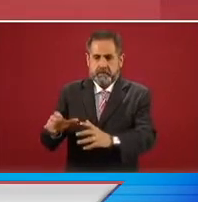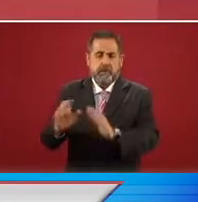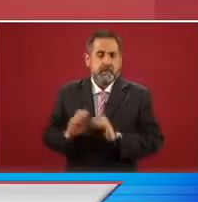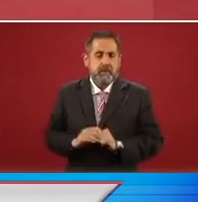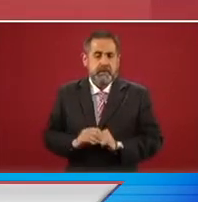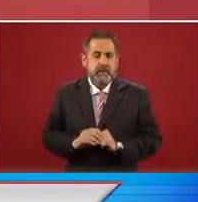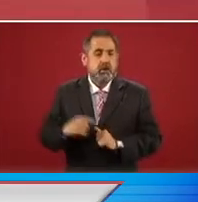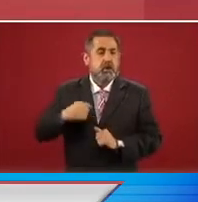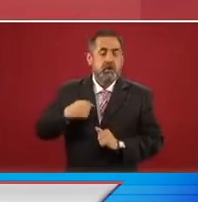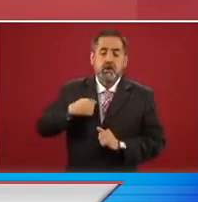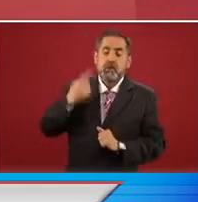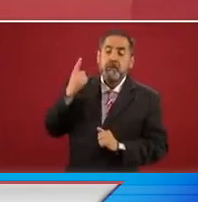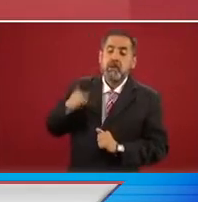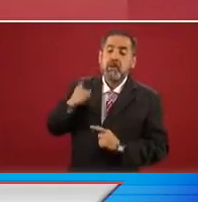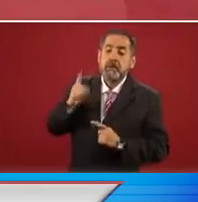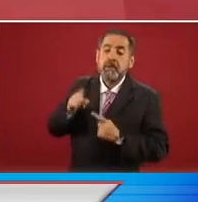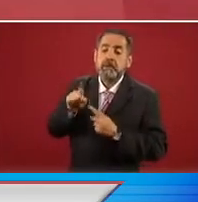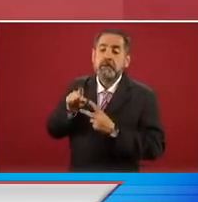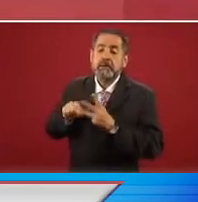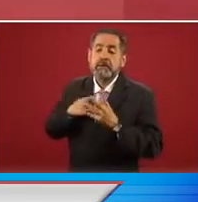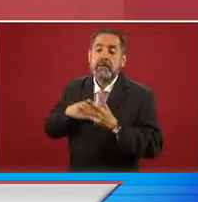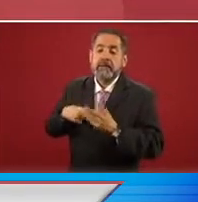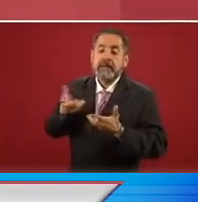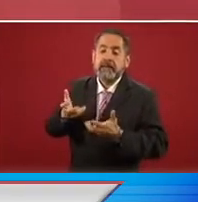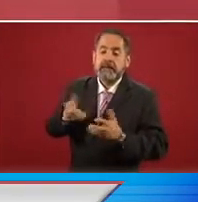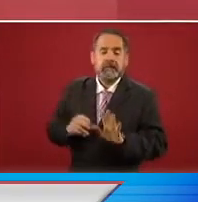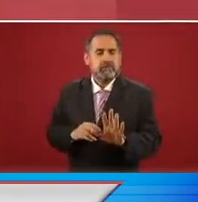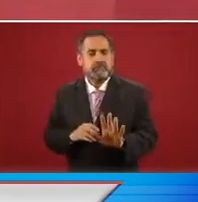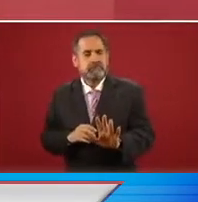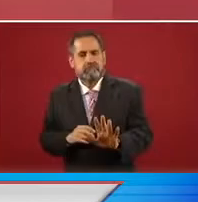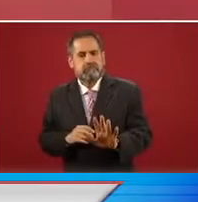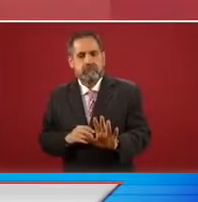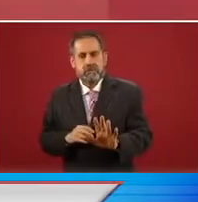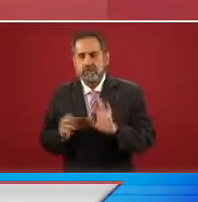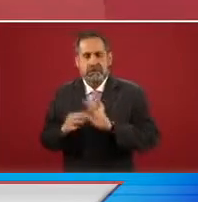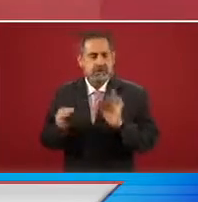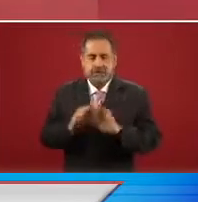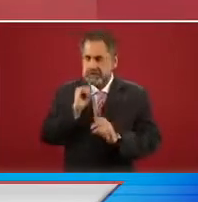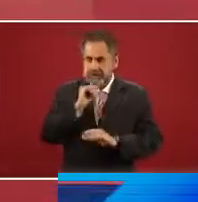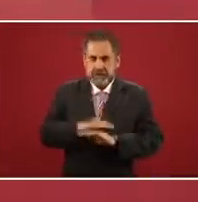He also states that he will be asked to punish who filters the images of Ingrid Escamilla's case